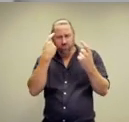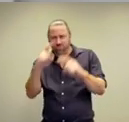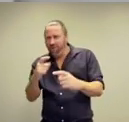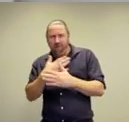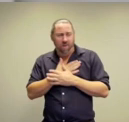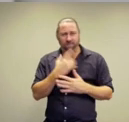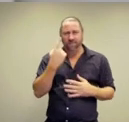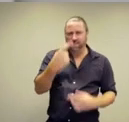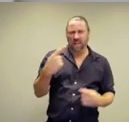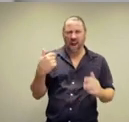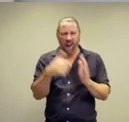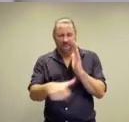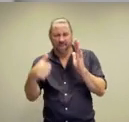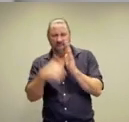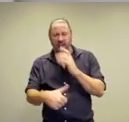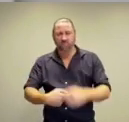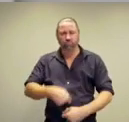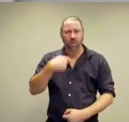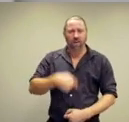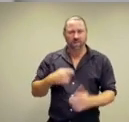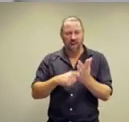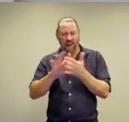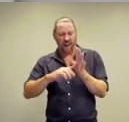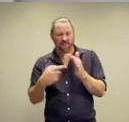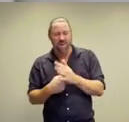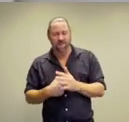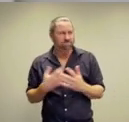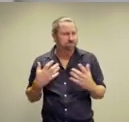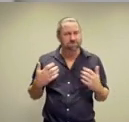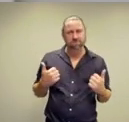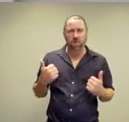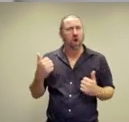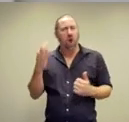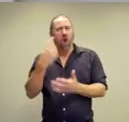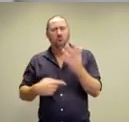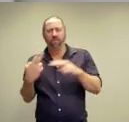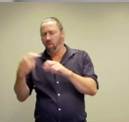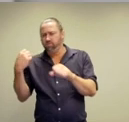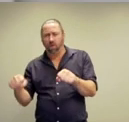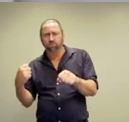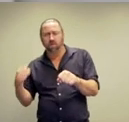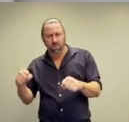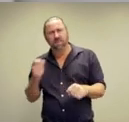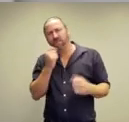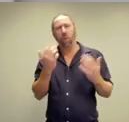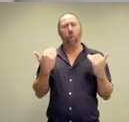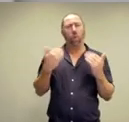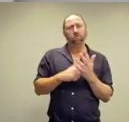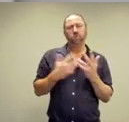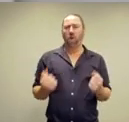leather jacket? Why has it always been cool? And I kind of mean this beyond its association with motorbikes.